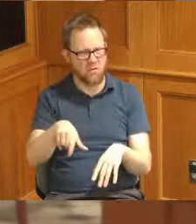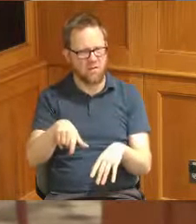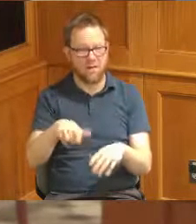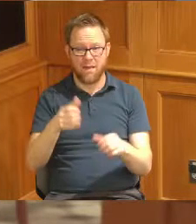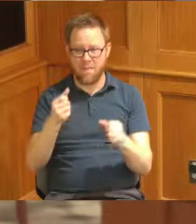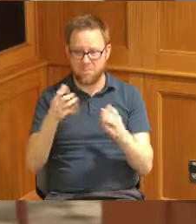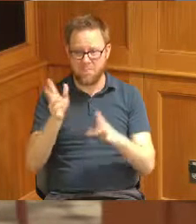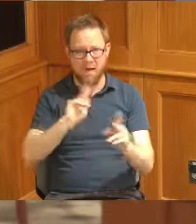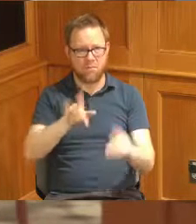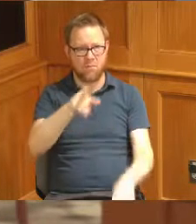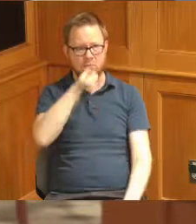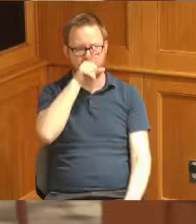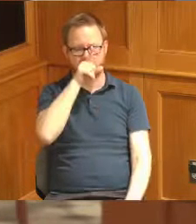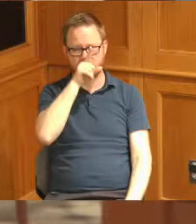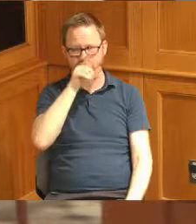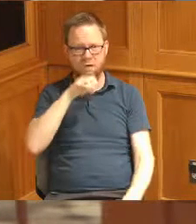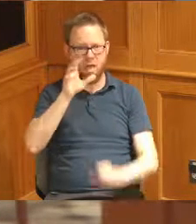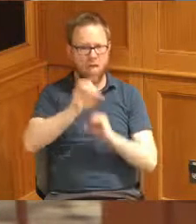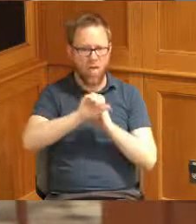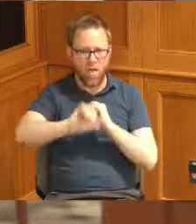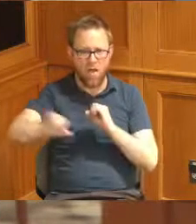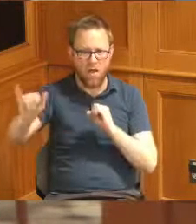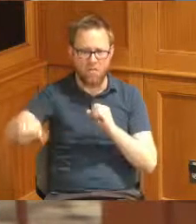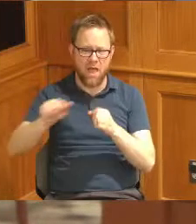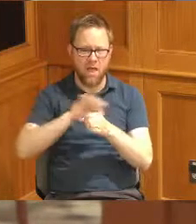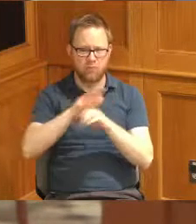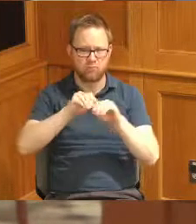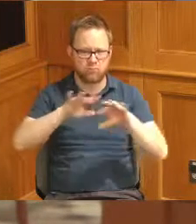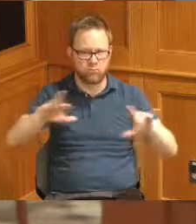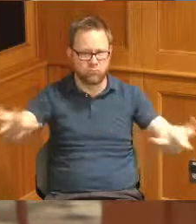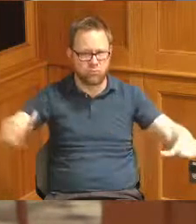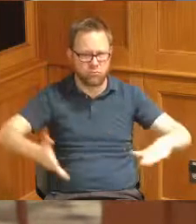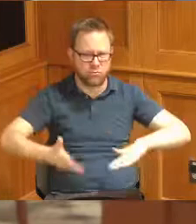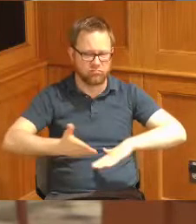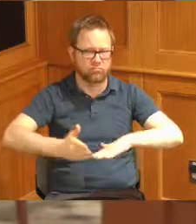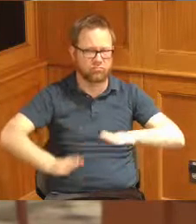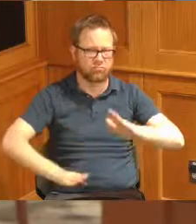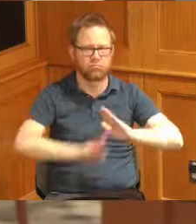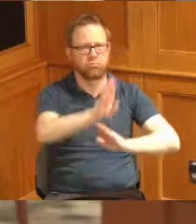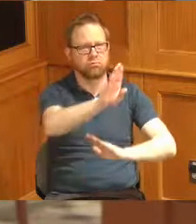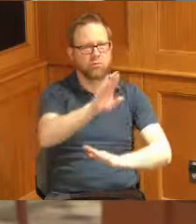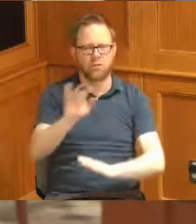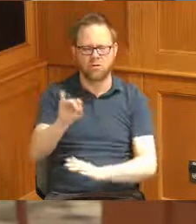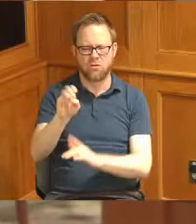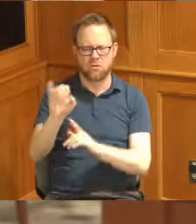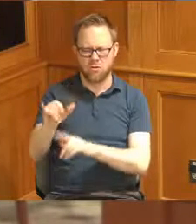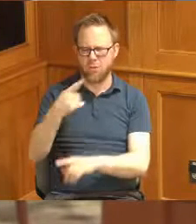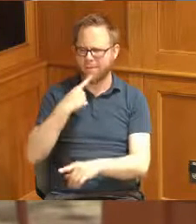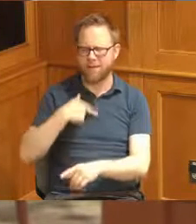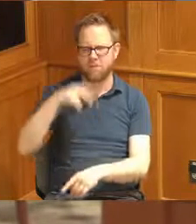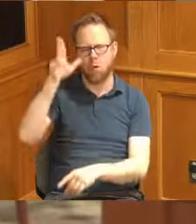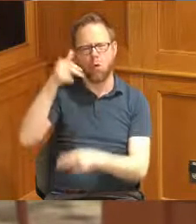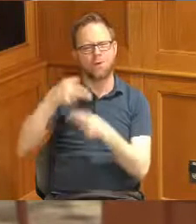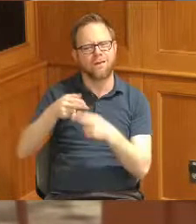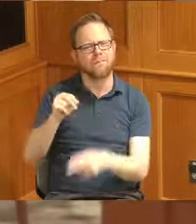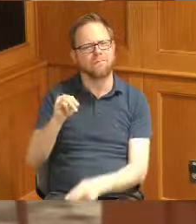about what the surge really is and Joey Votto says he has a horse called nibbles I don't think Joey